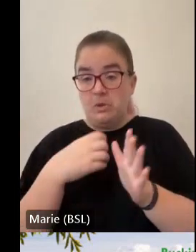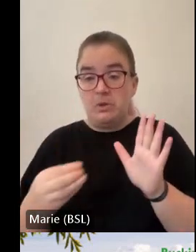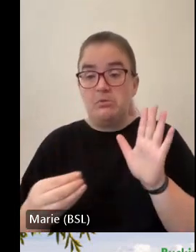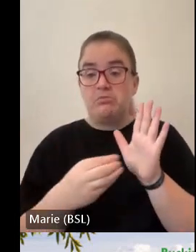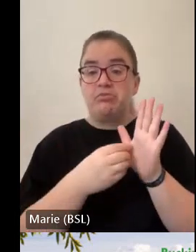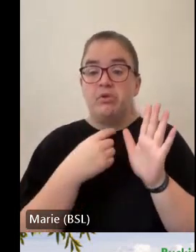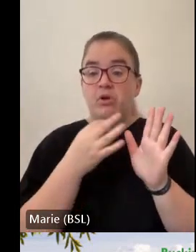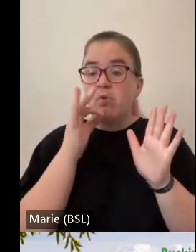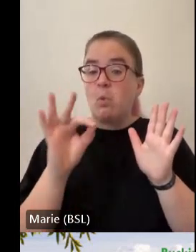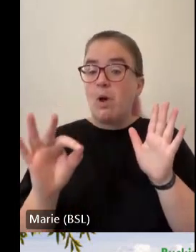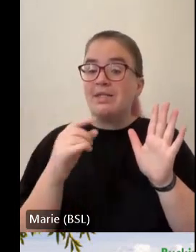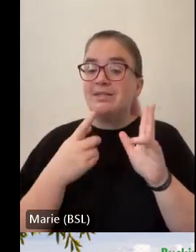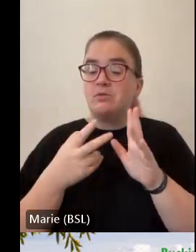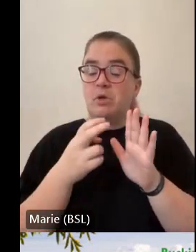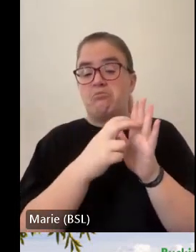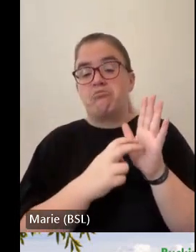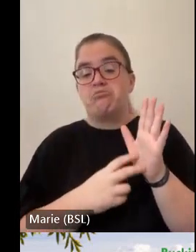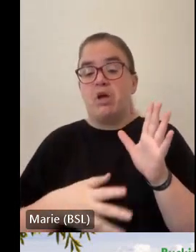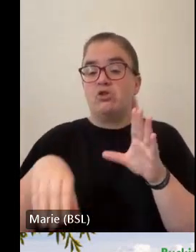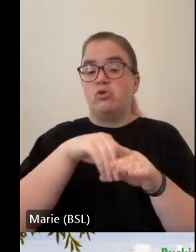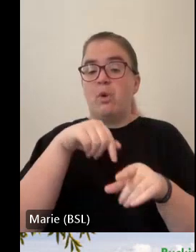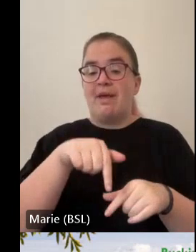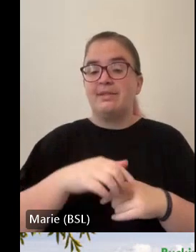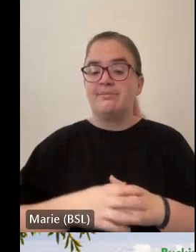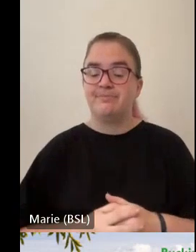If you do think you wanna sign up to that and can book you on that.